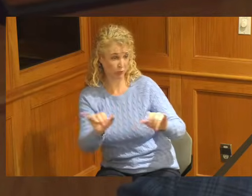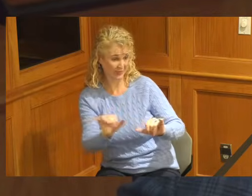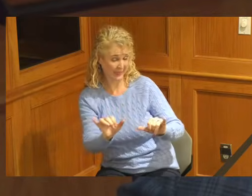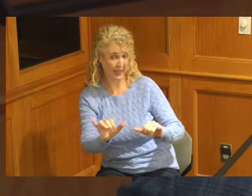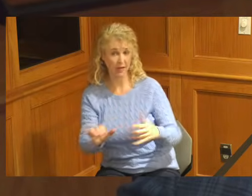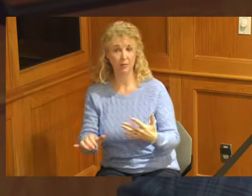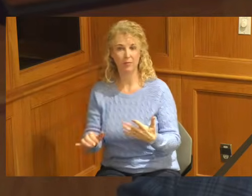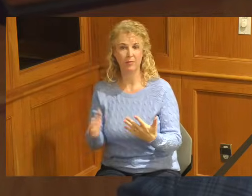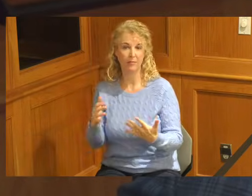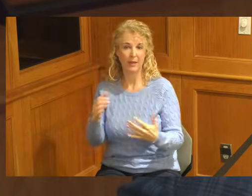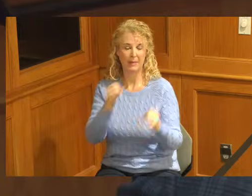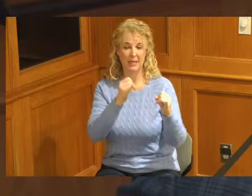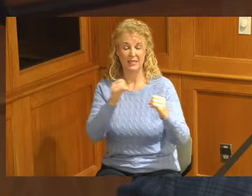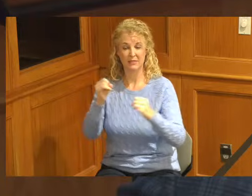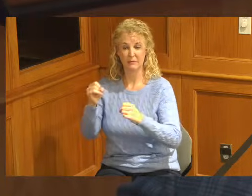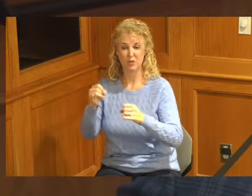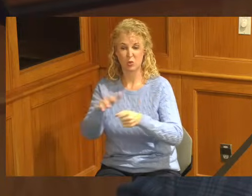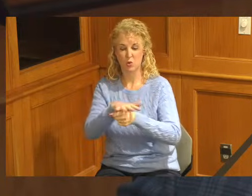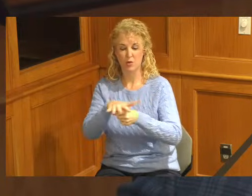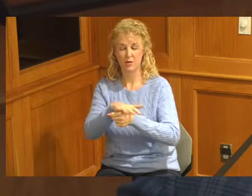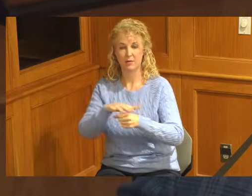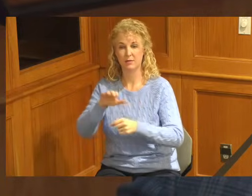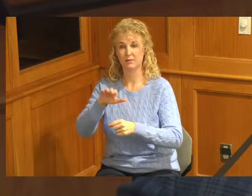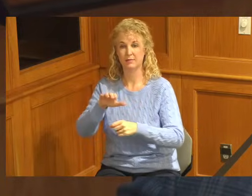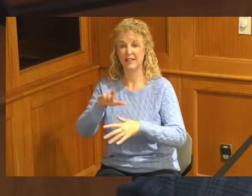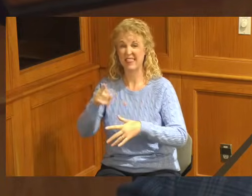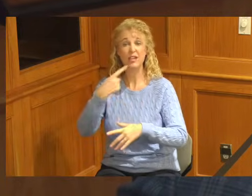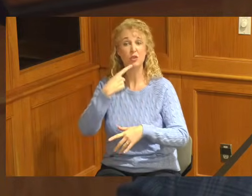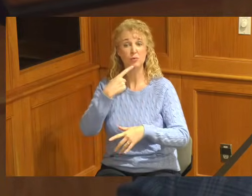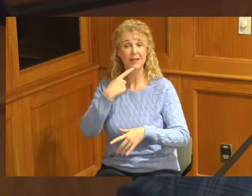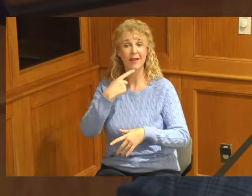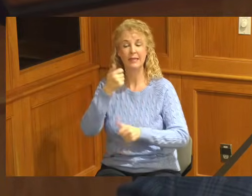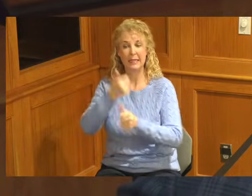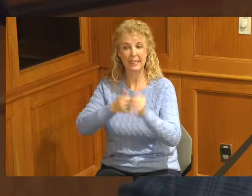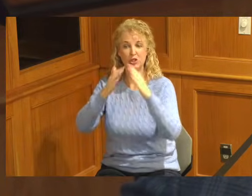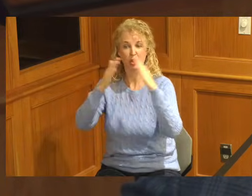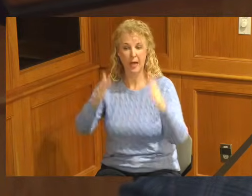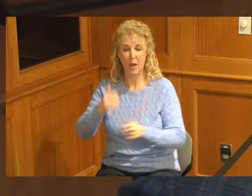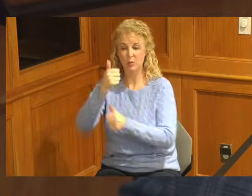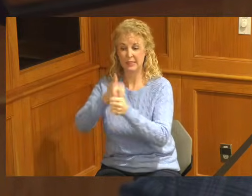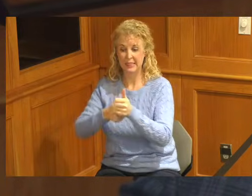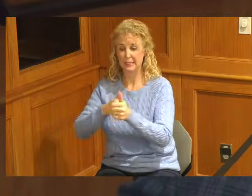on a kind of an individual, uh, down spout by downspout basis. Sure. Just to dig in just a